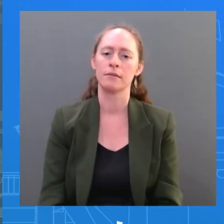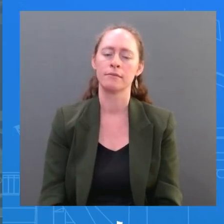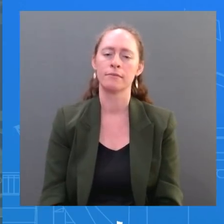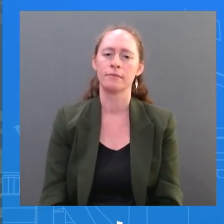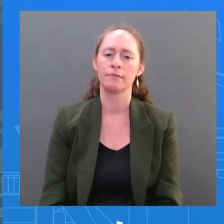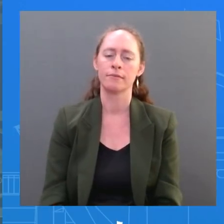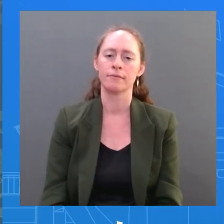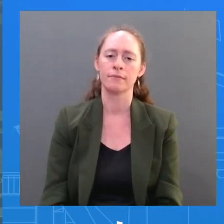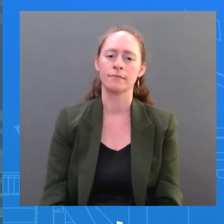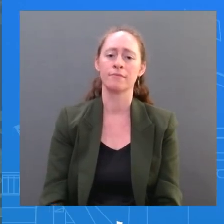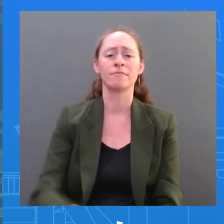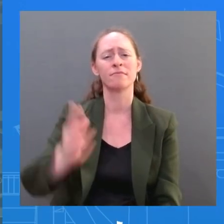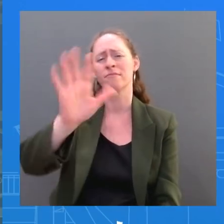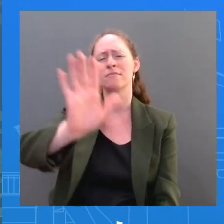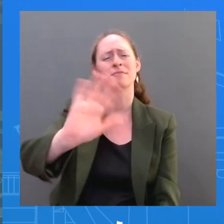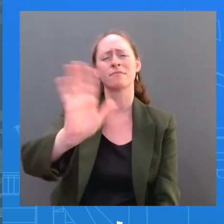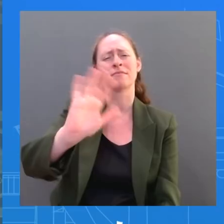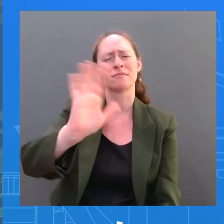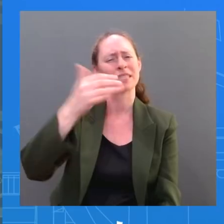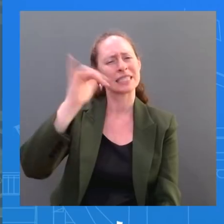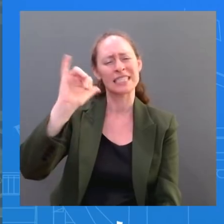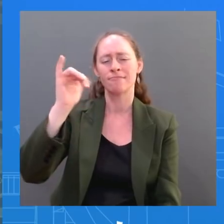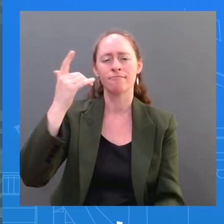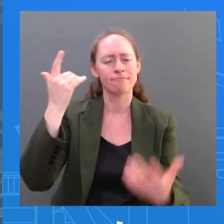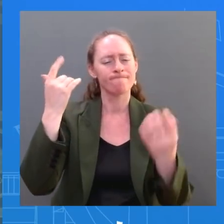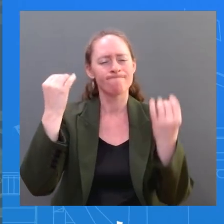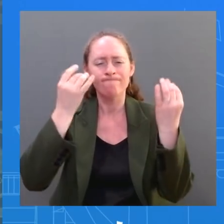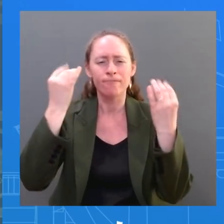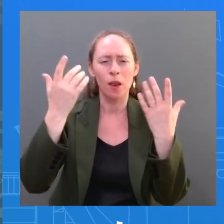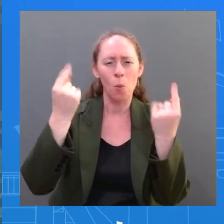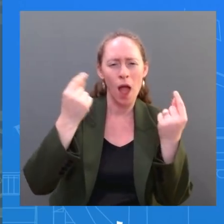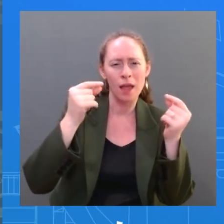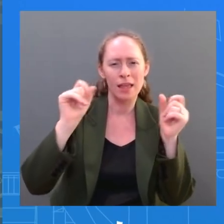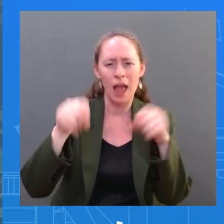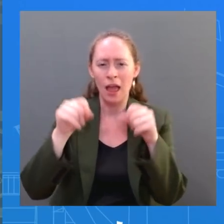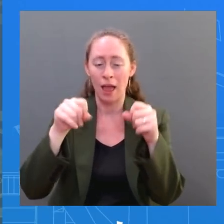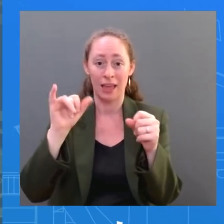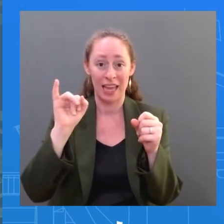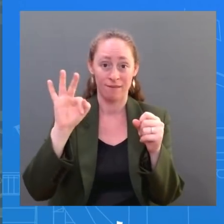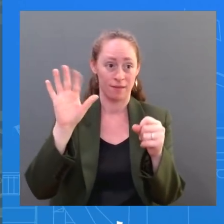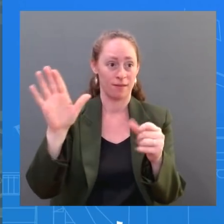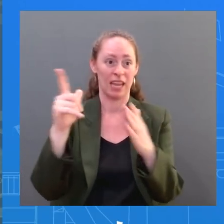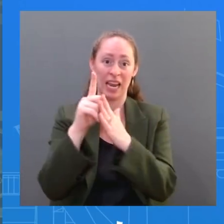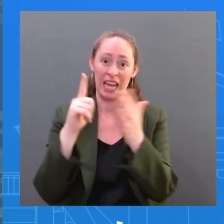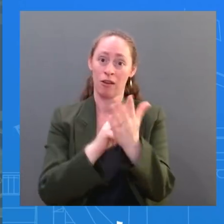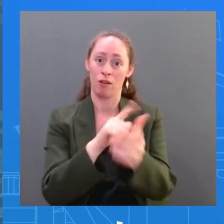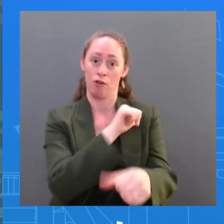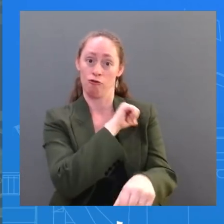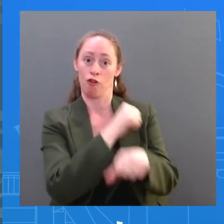from whatever legal authority that he has to make sure that we continue to protect women's rights